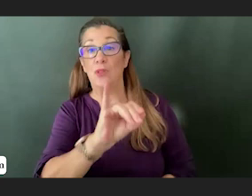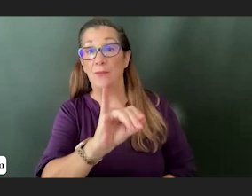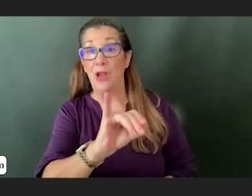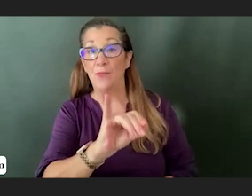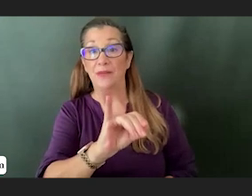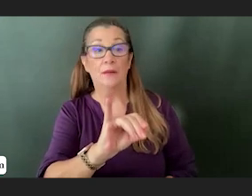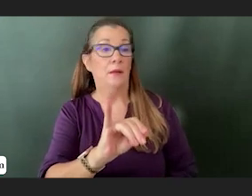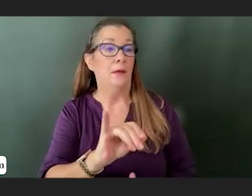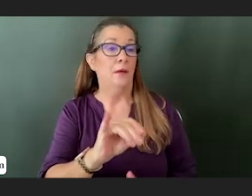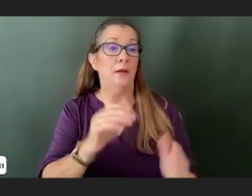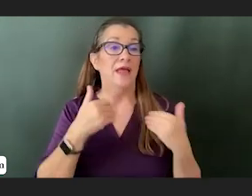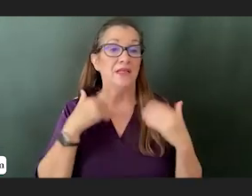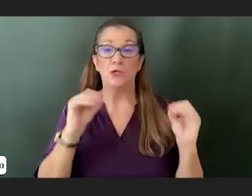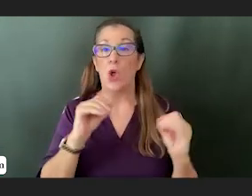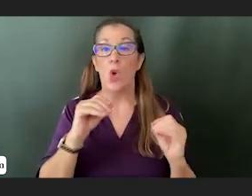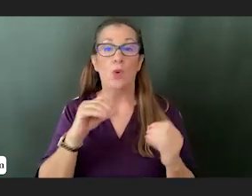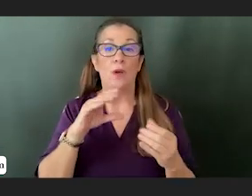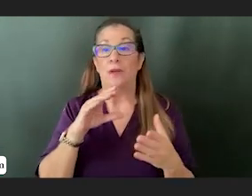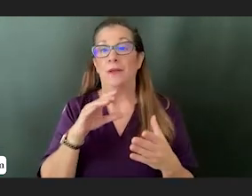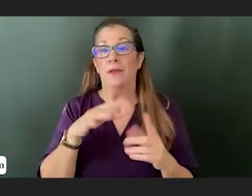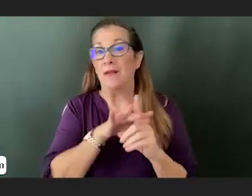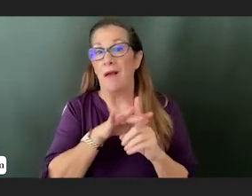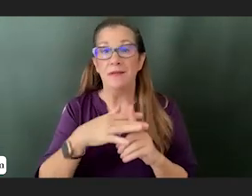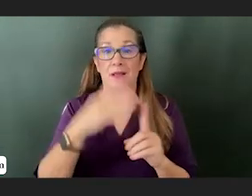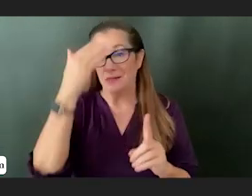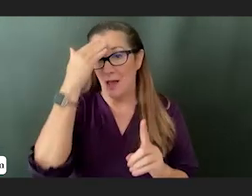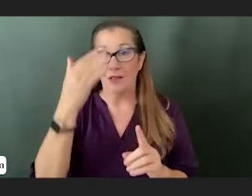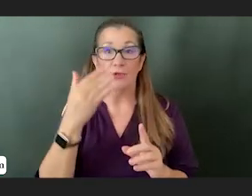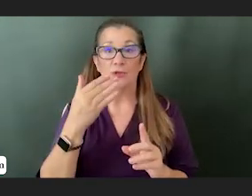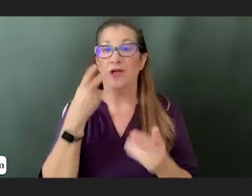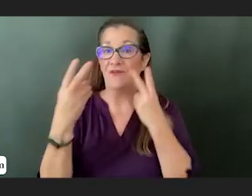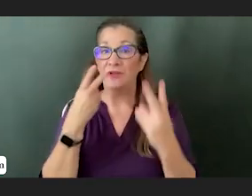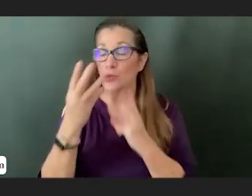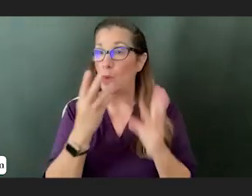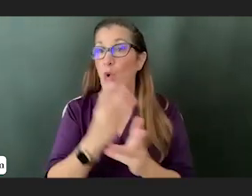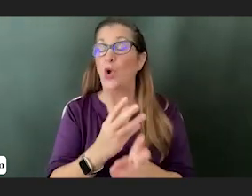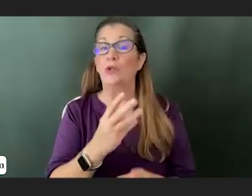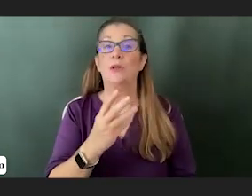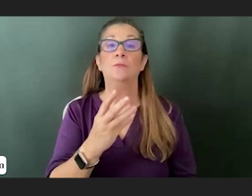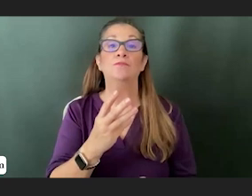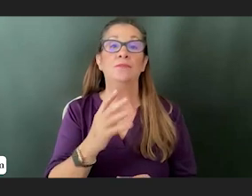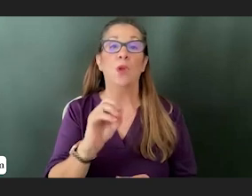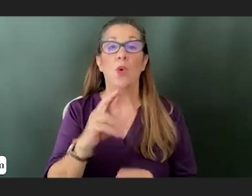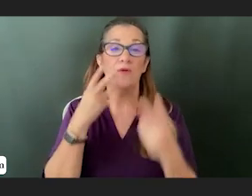Say, has no context knowledge of the visual world. Um, so or visual representation.